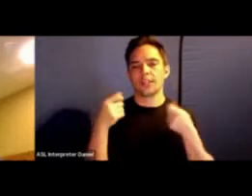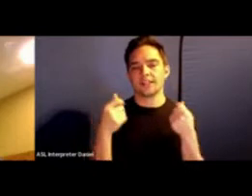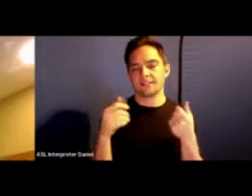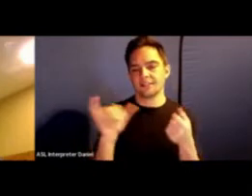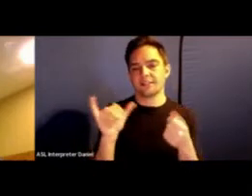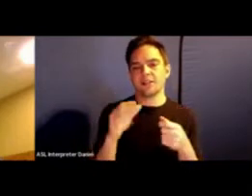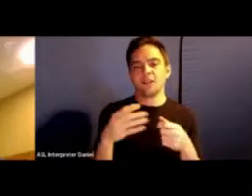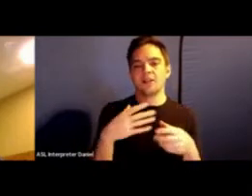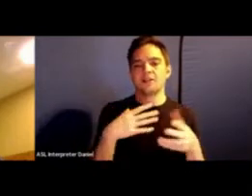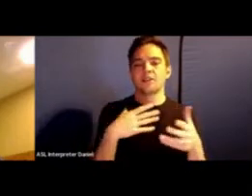that I use he/him pronouns.